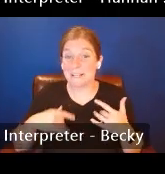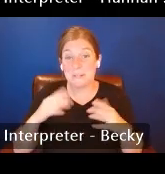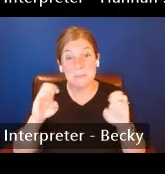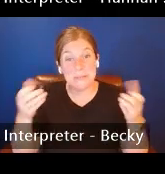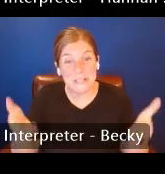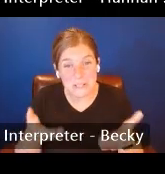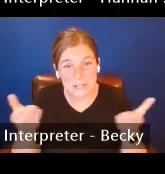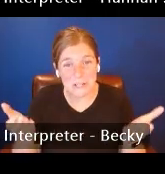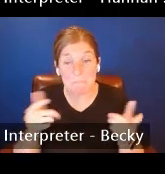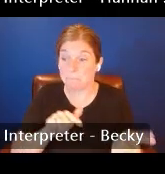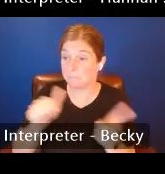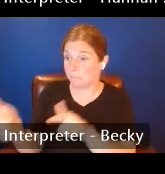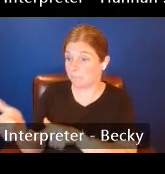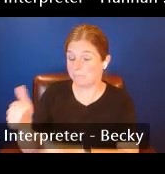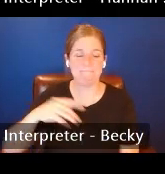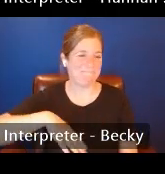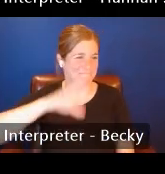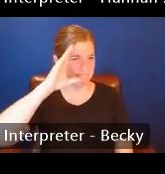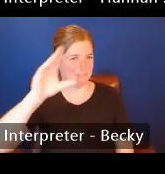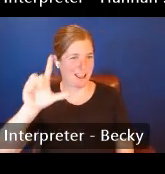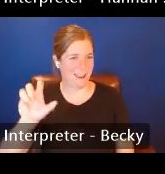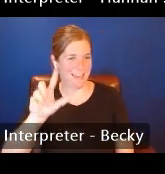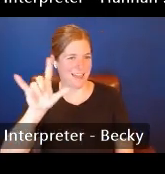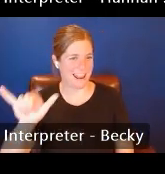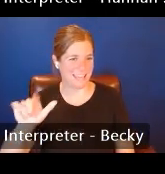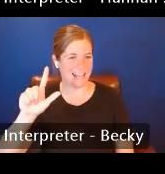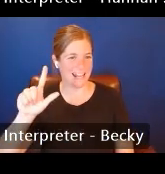Hi, I'm Lolly Lijewski. And it's a pleasure to be here today.